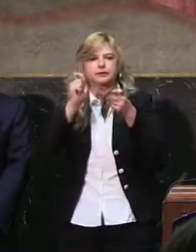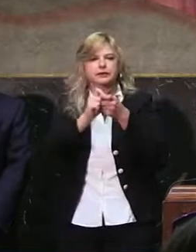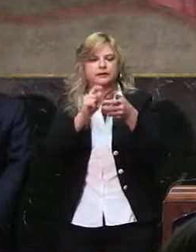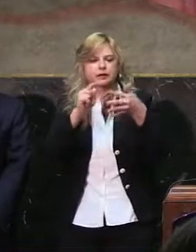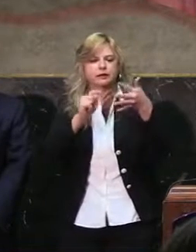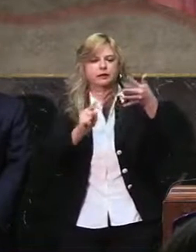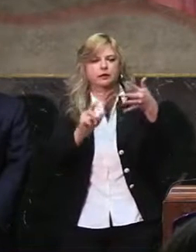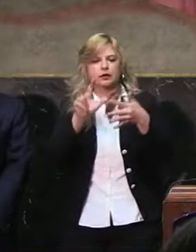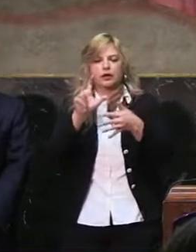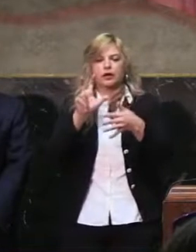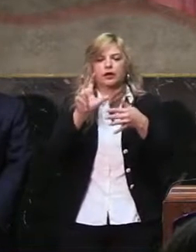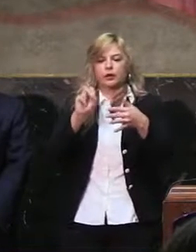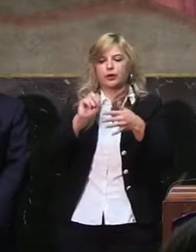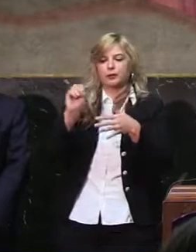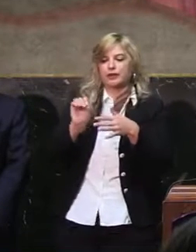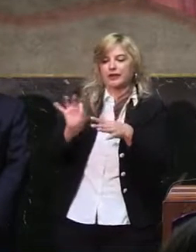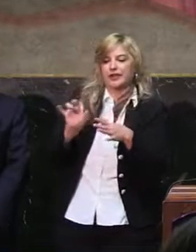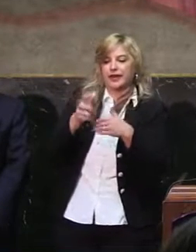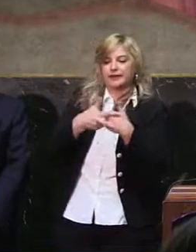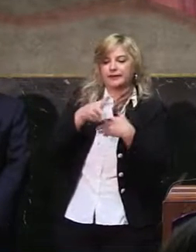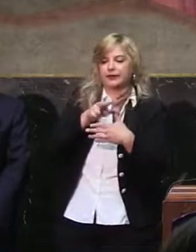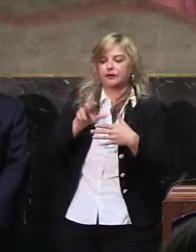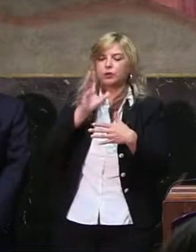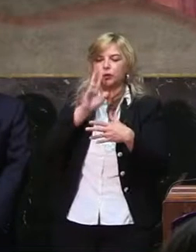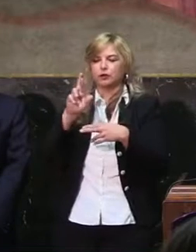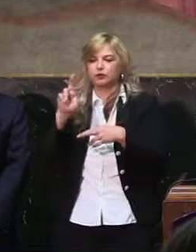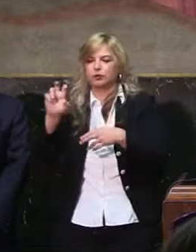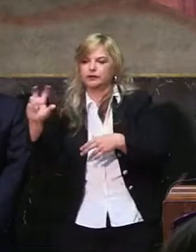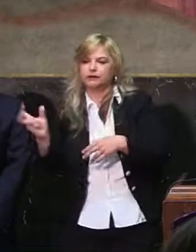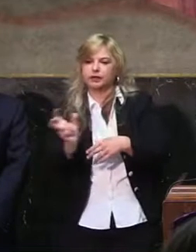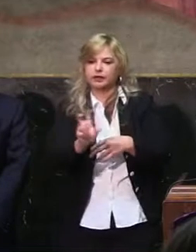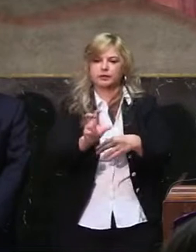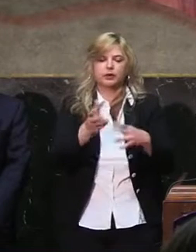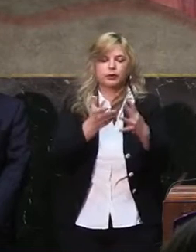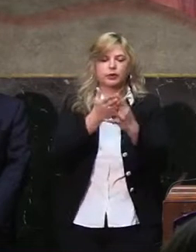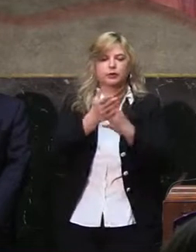of the savings are to be reinvested through the Department of Corrections on